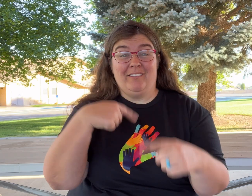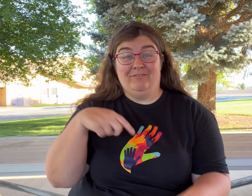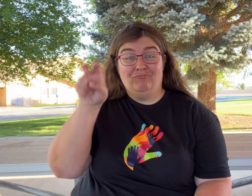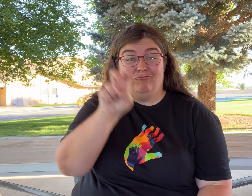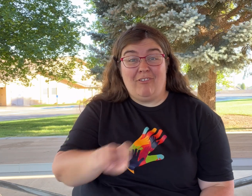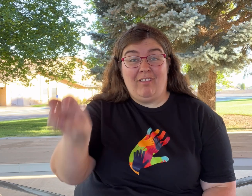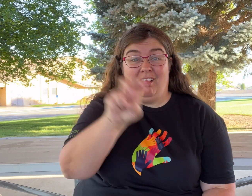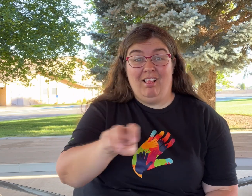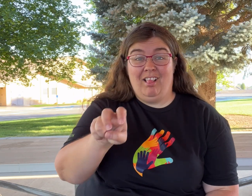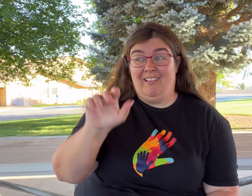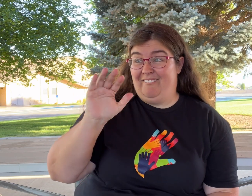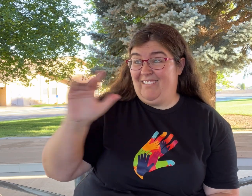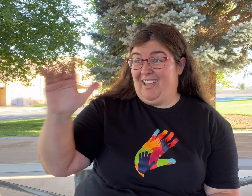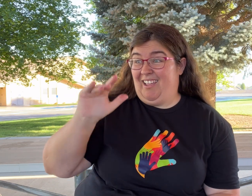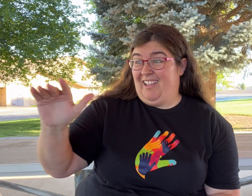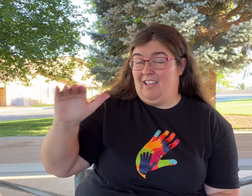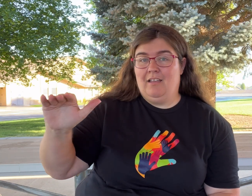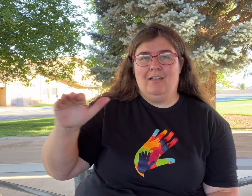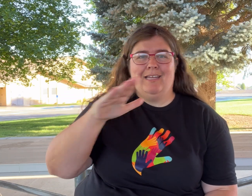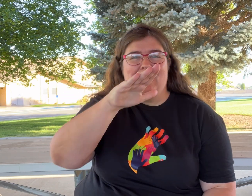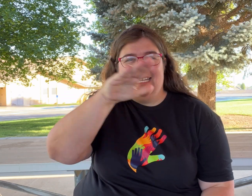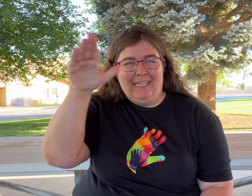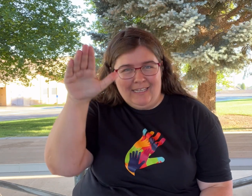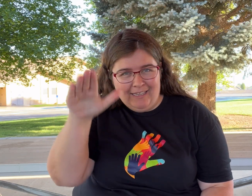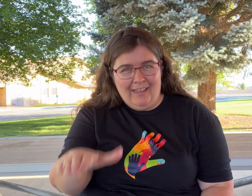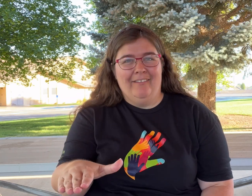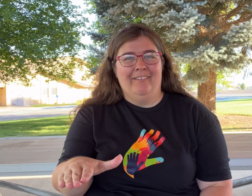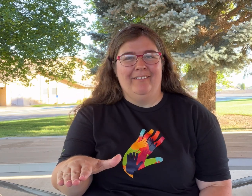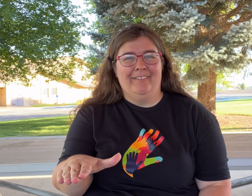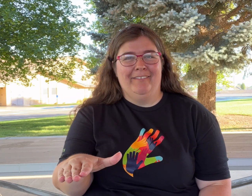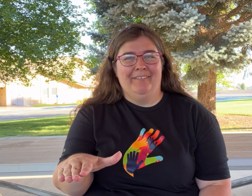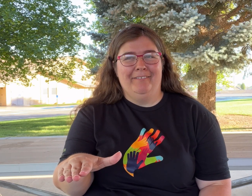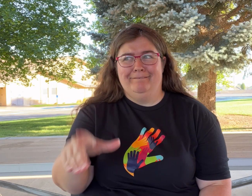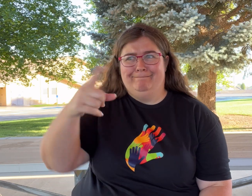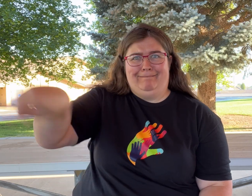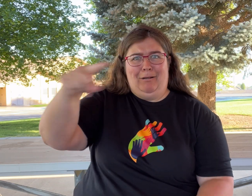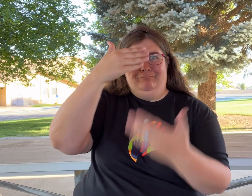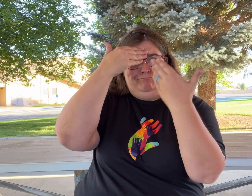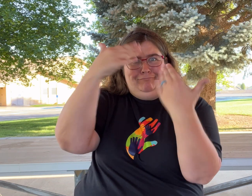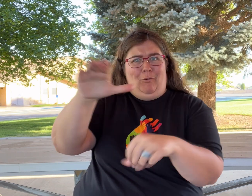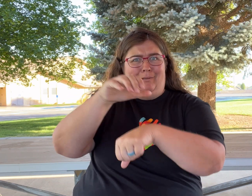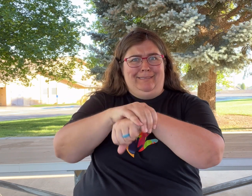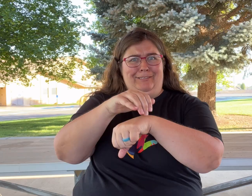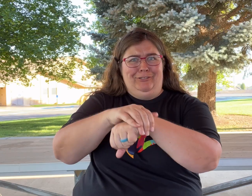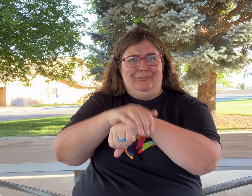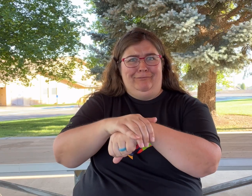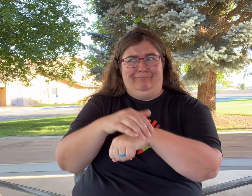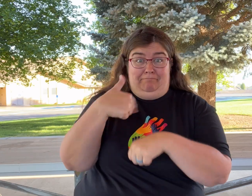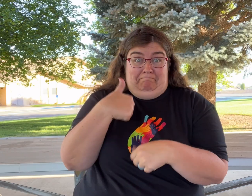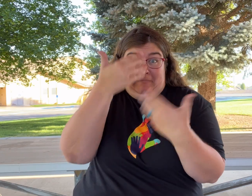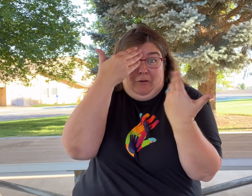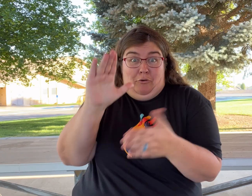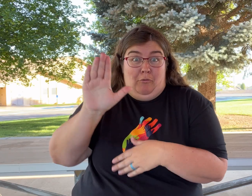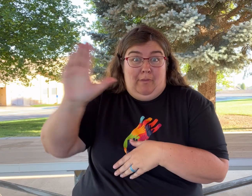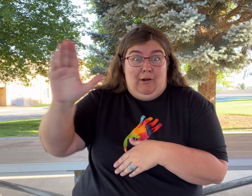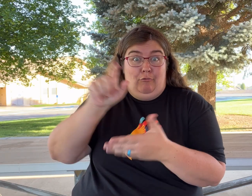When I travel, I never fingerspell. They don't know English and I don't know their written